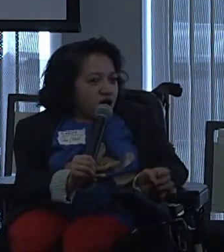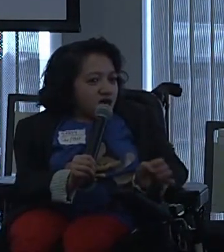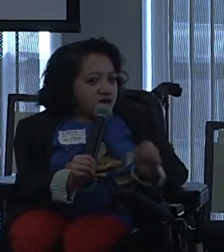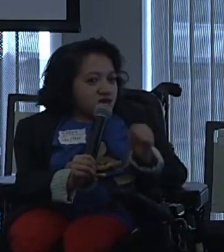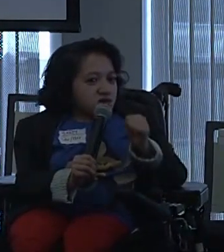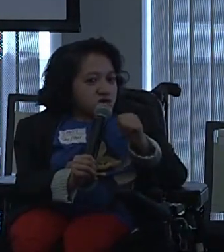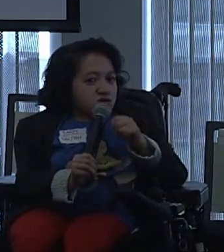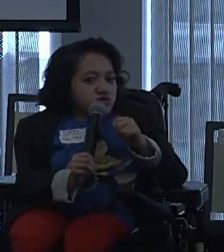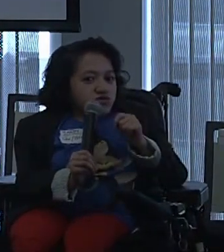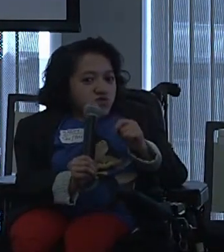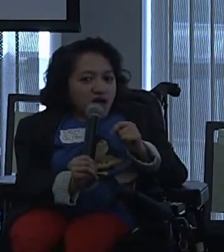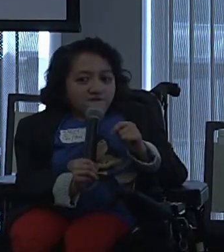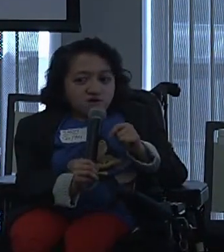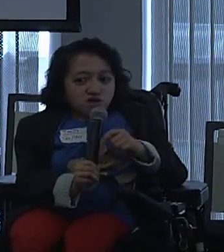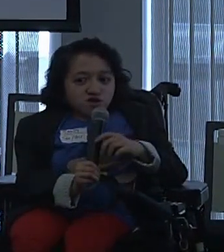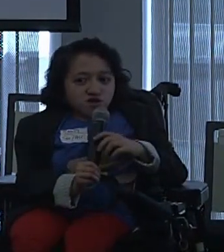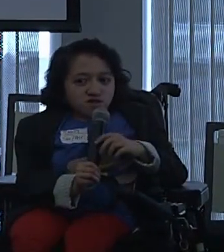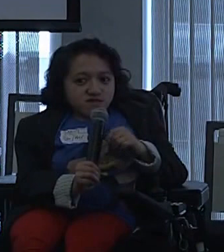but I do have Alisha's e-mail